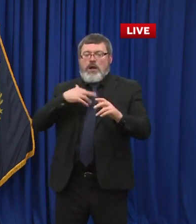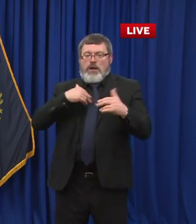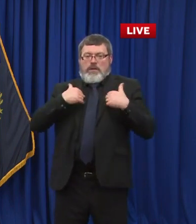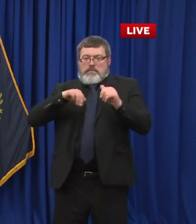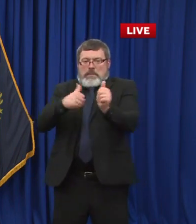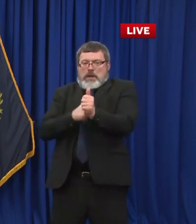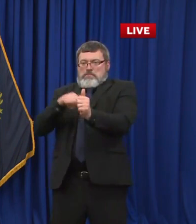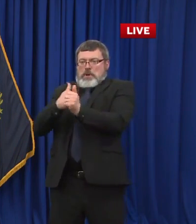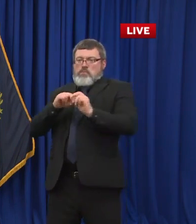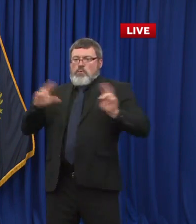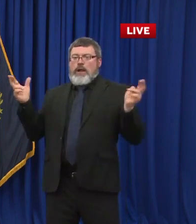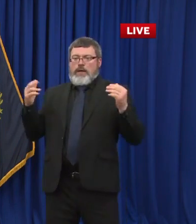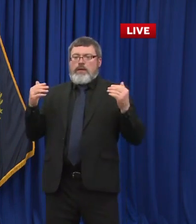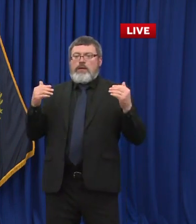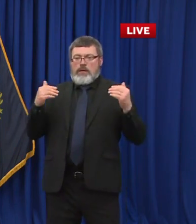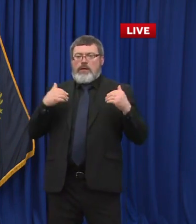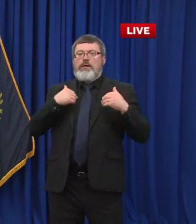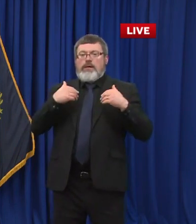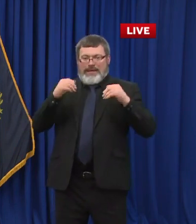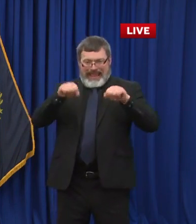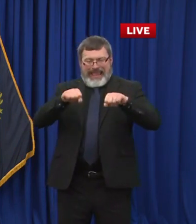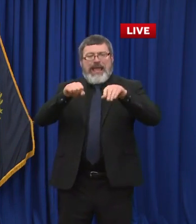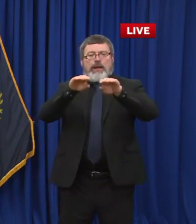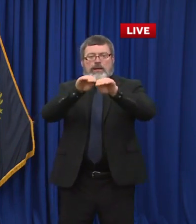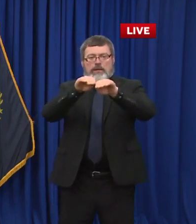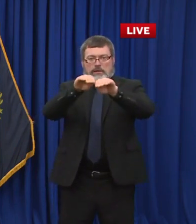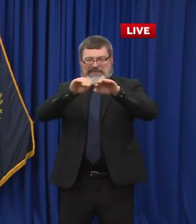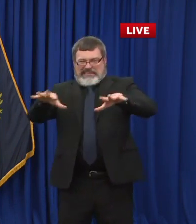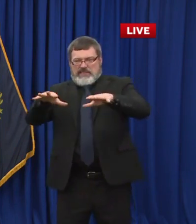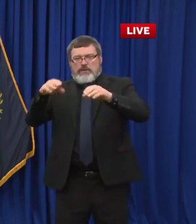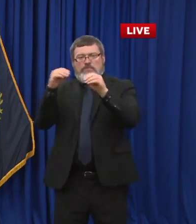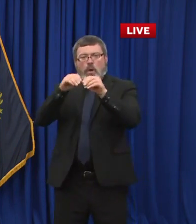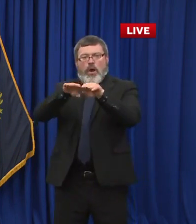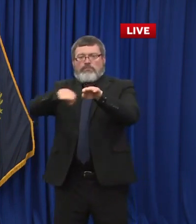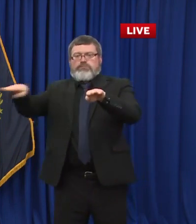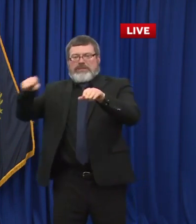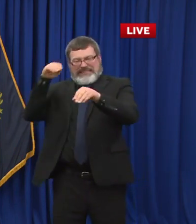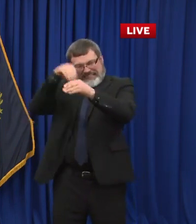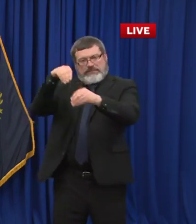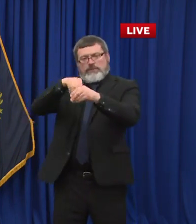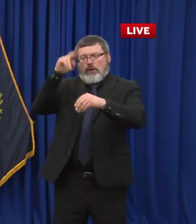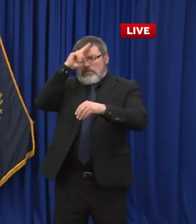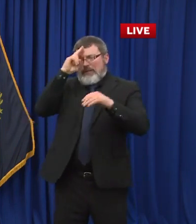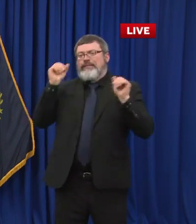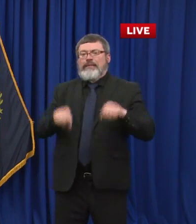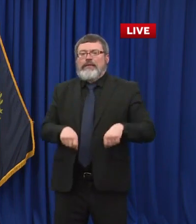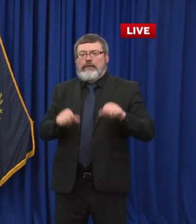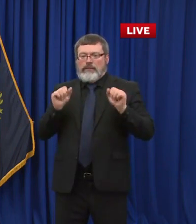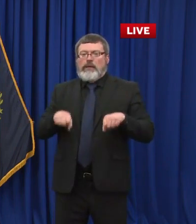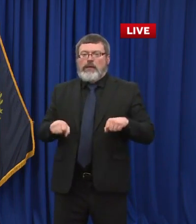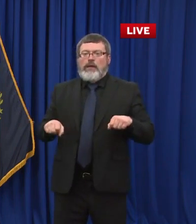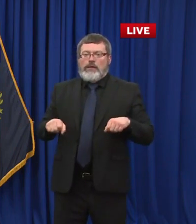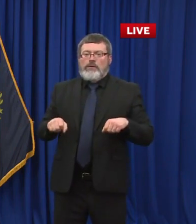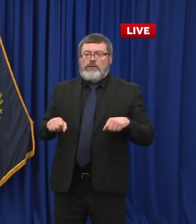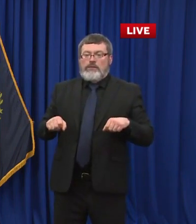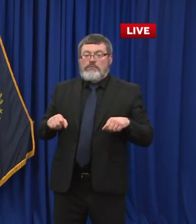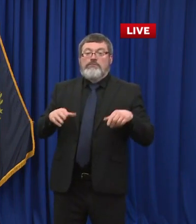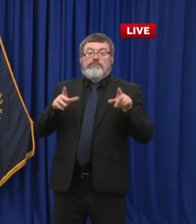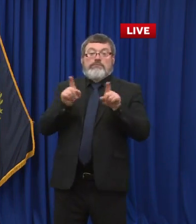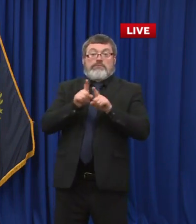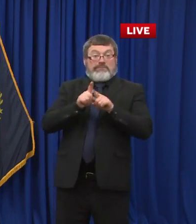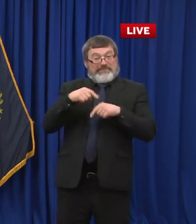IF AND WHEN HOSPITALS -- HOSPITAL CAPACITY DOES INCREASE, HOSPITALS HAVE INTERNAL SURGE PLANS TO INCREASE THEIR CAPACITY FURTHER.